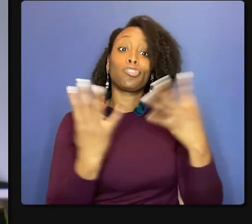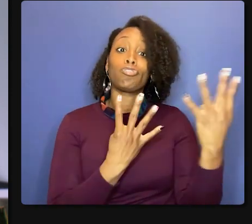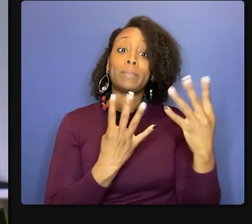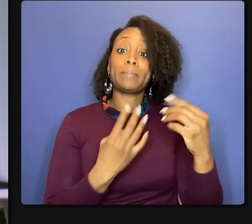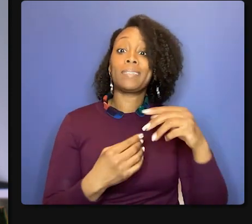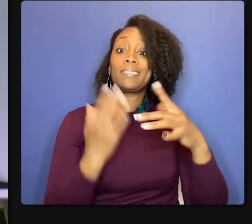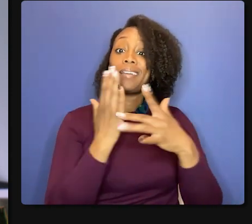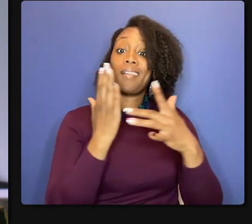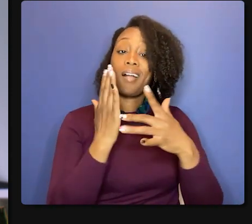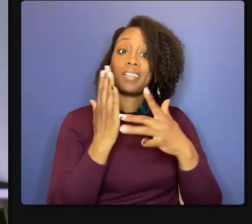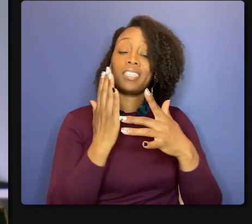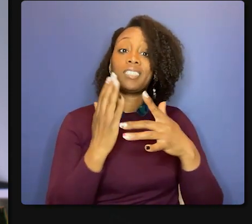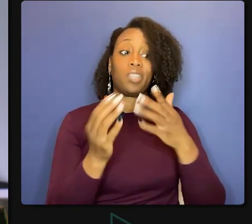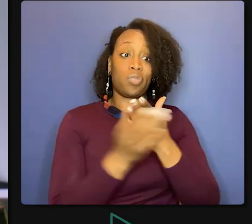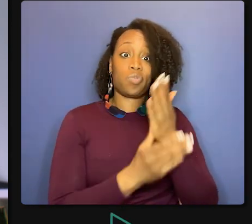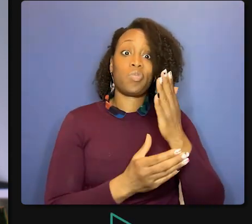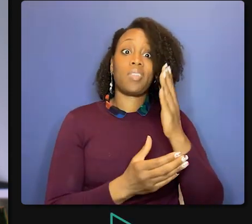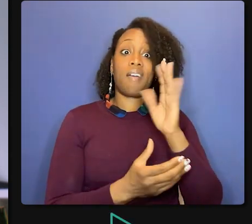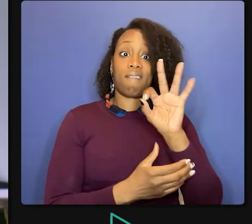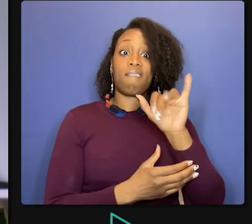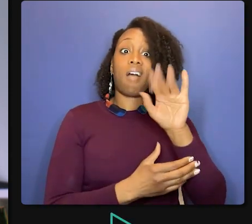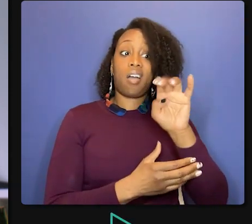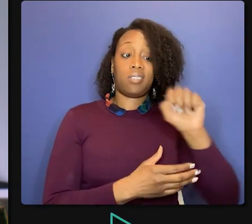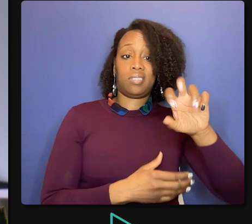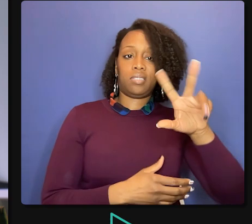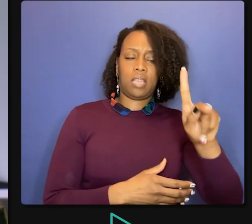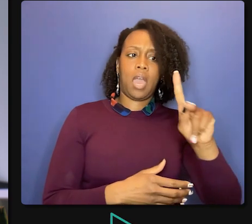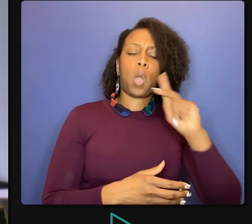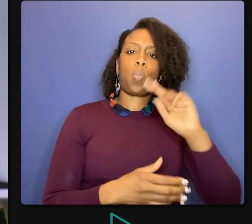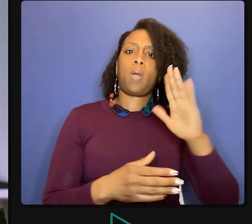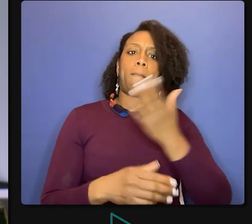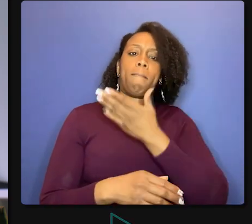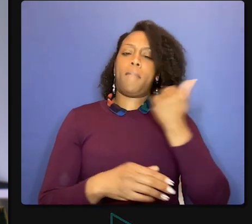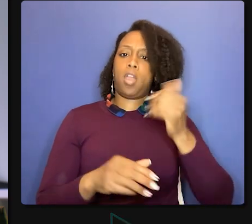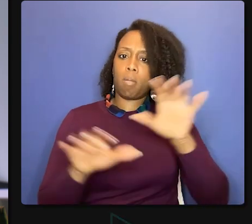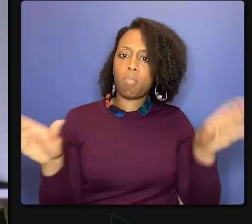through that file stack, they will yield better performance. This will enable your title